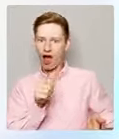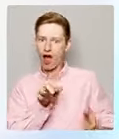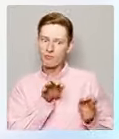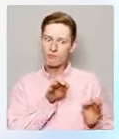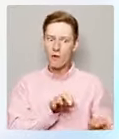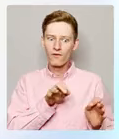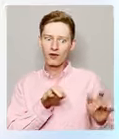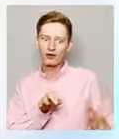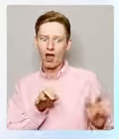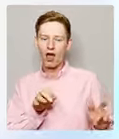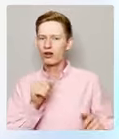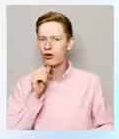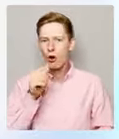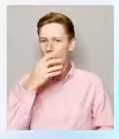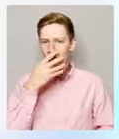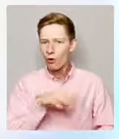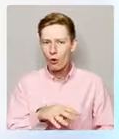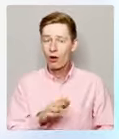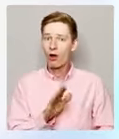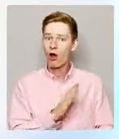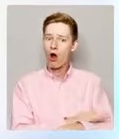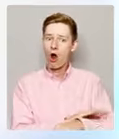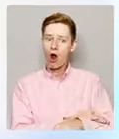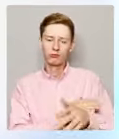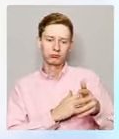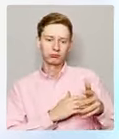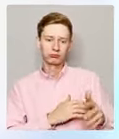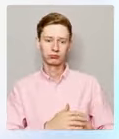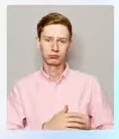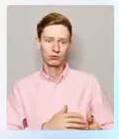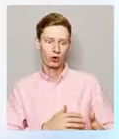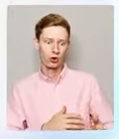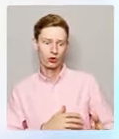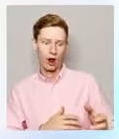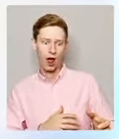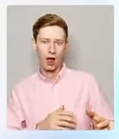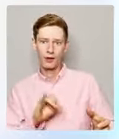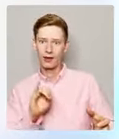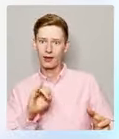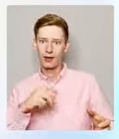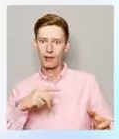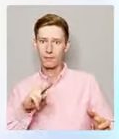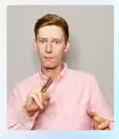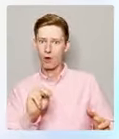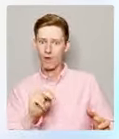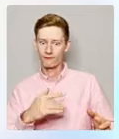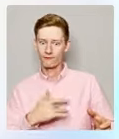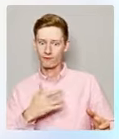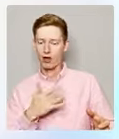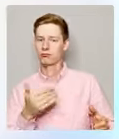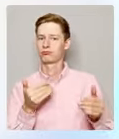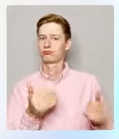just because their hand isn't actually touching it. If their arm is down and a grab input is detected, just let them have it.